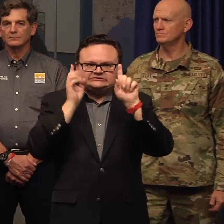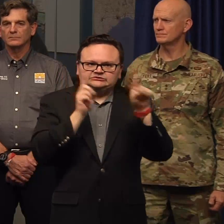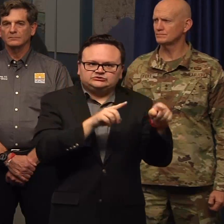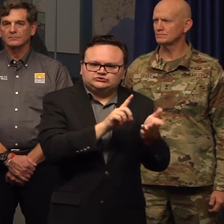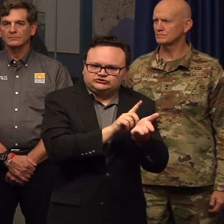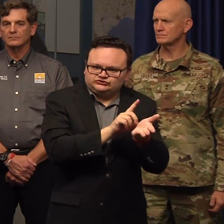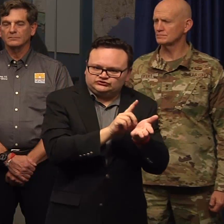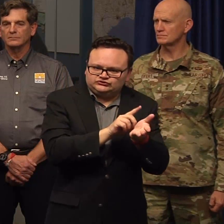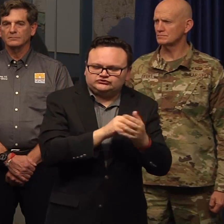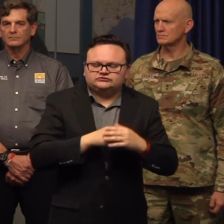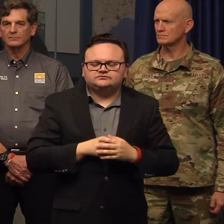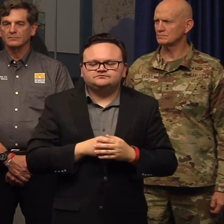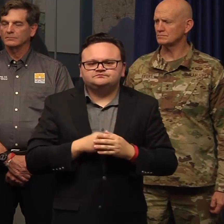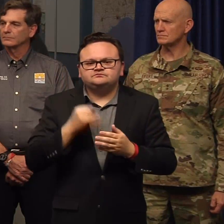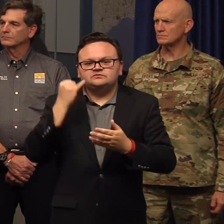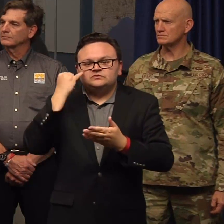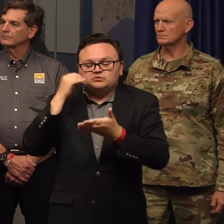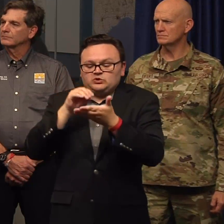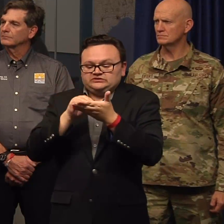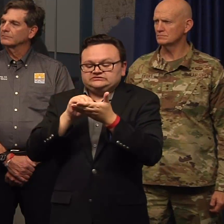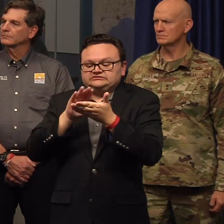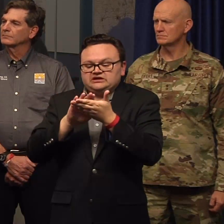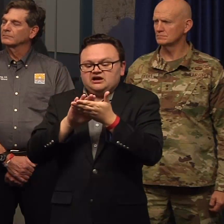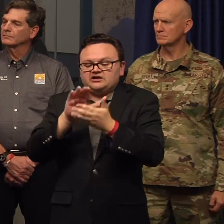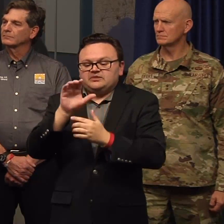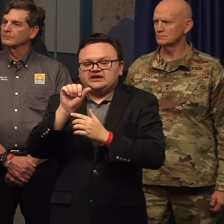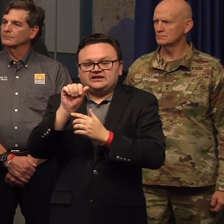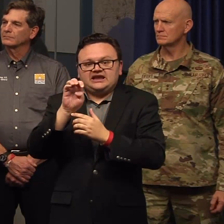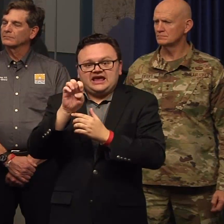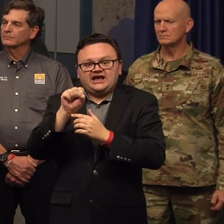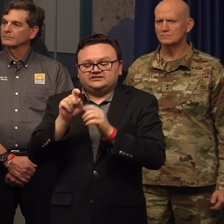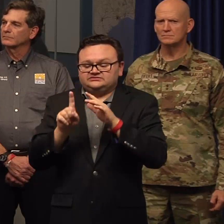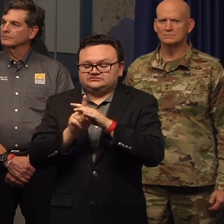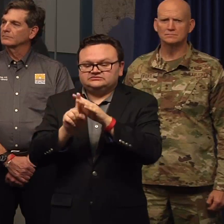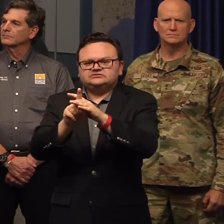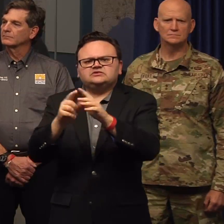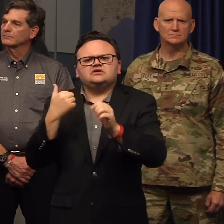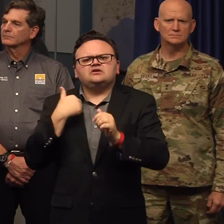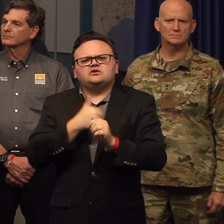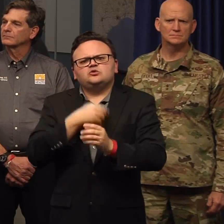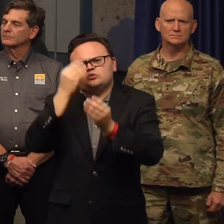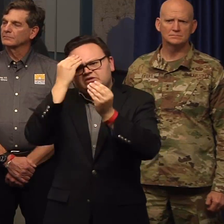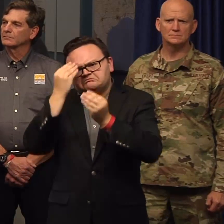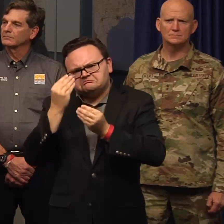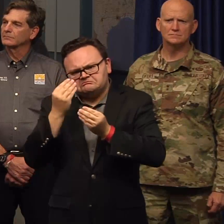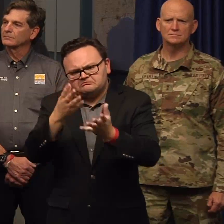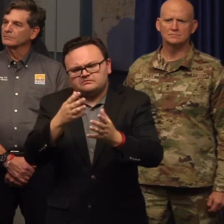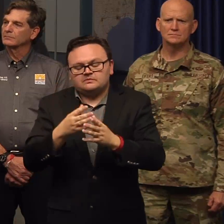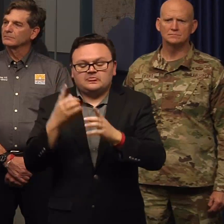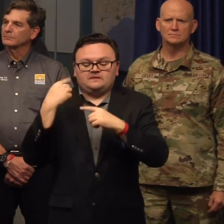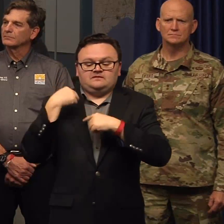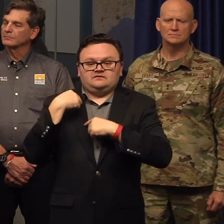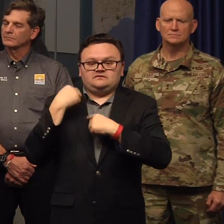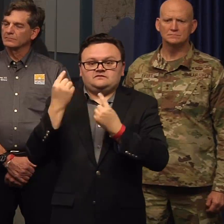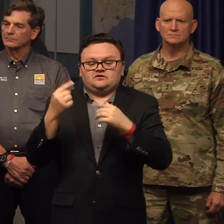A MILD COUGH, HOW MANY PEOPLE RUN TO THE DOCTOR? MAYBE BECAUSE THIS HAS